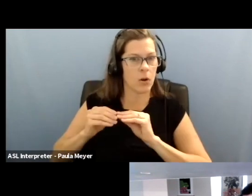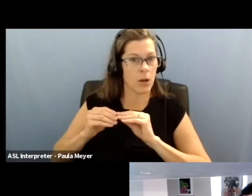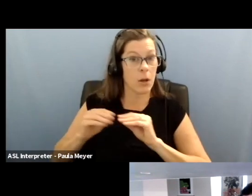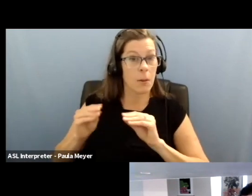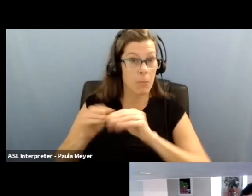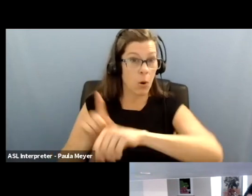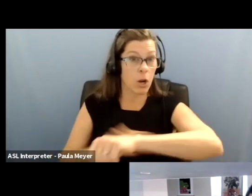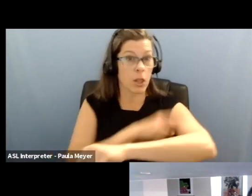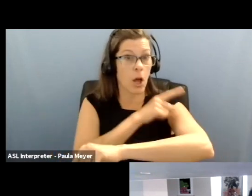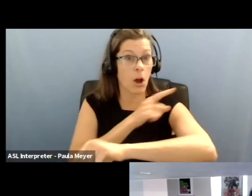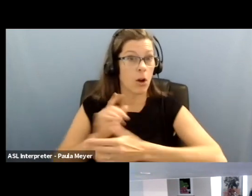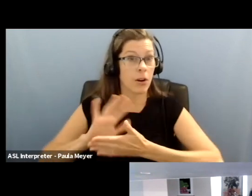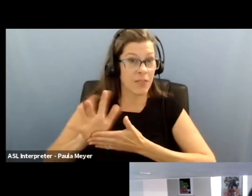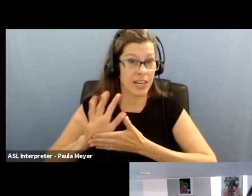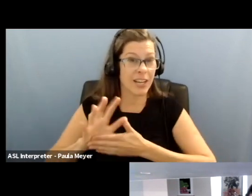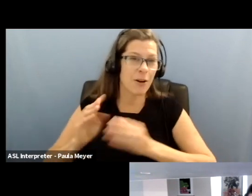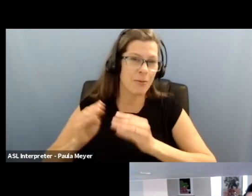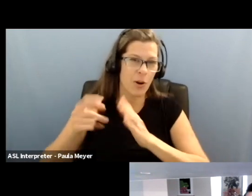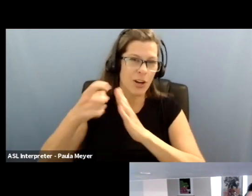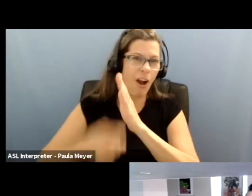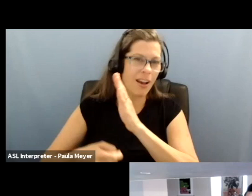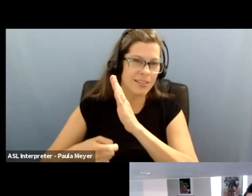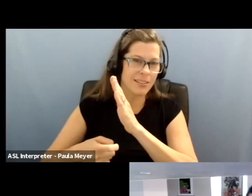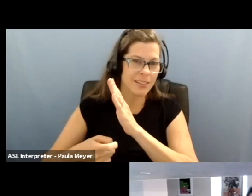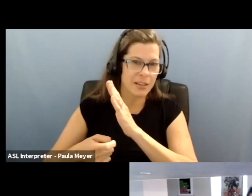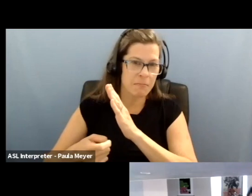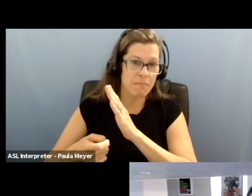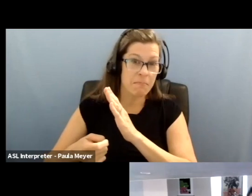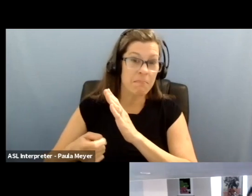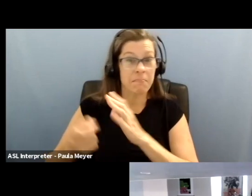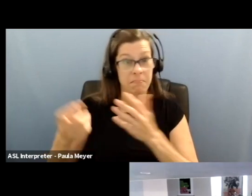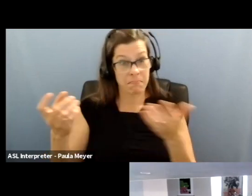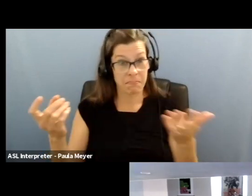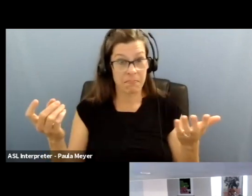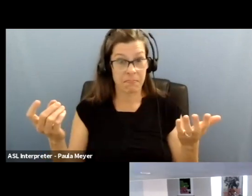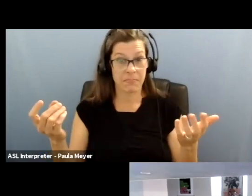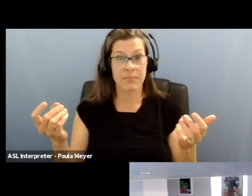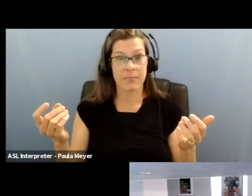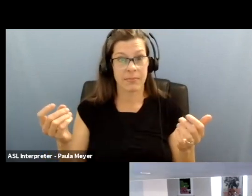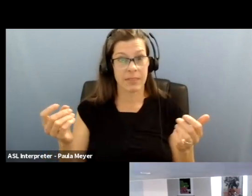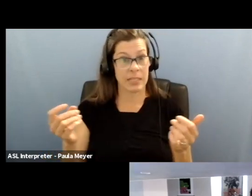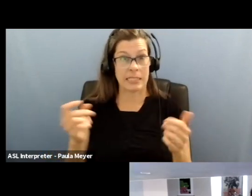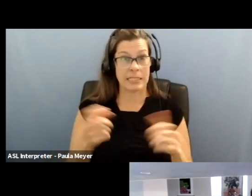the more expensive it's going to be, more time you're asking to be captioned,